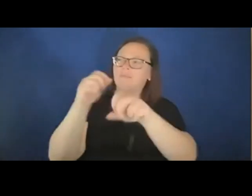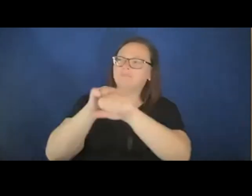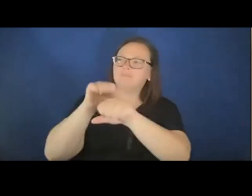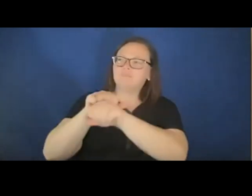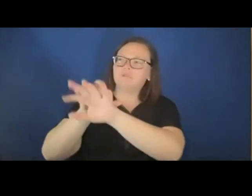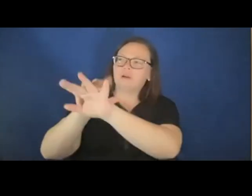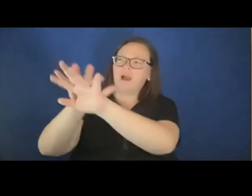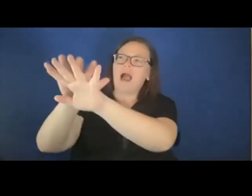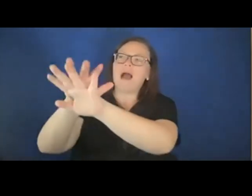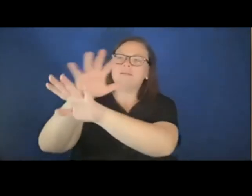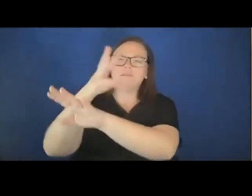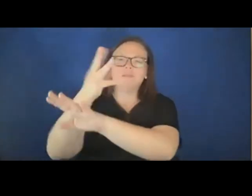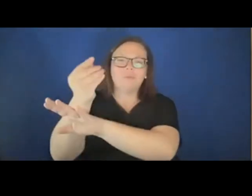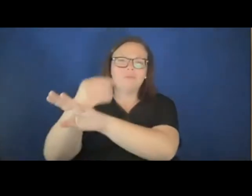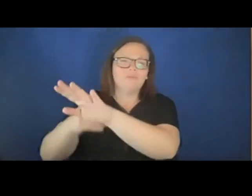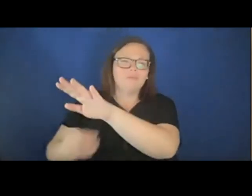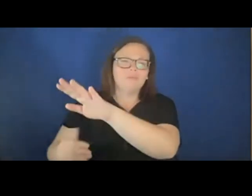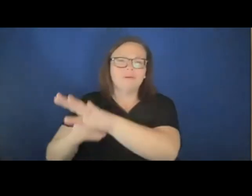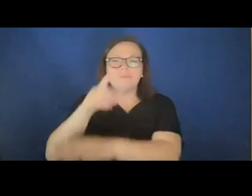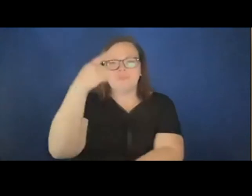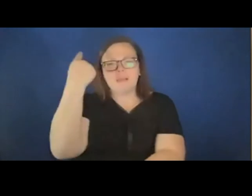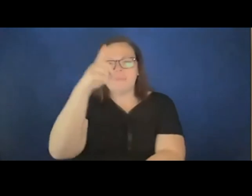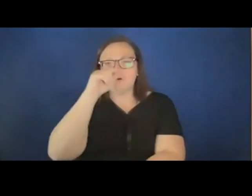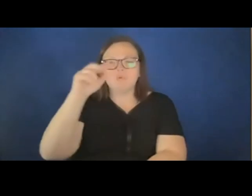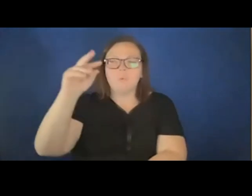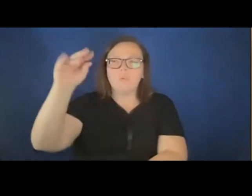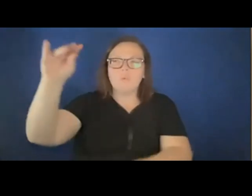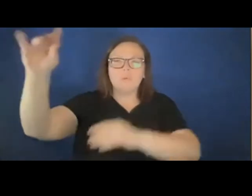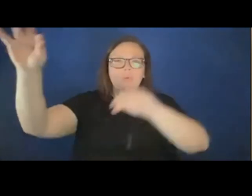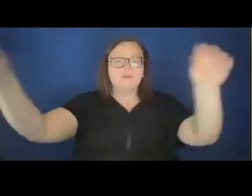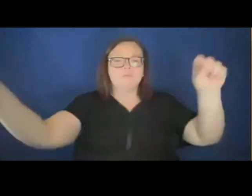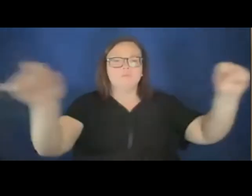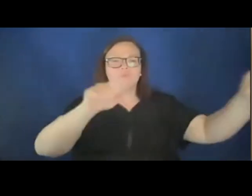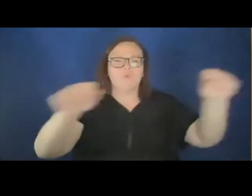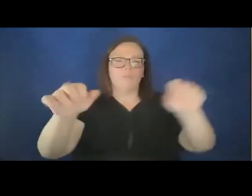black birds were leaving the storm ate friends and foes alike